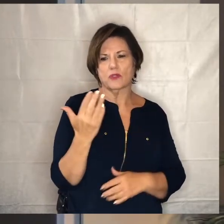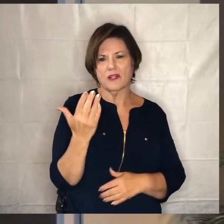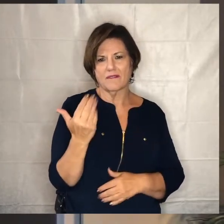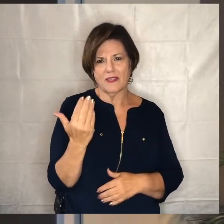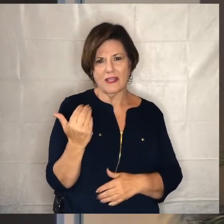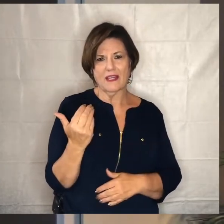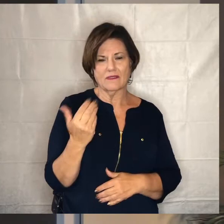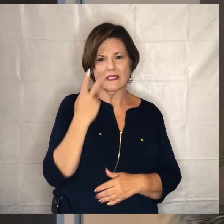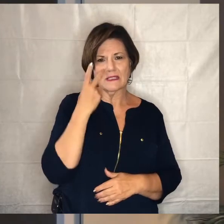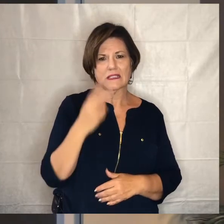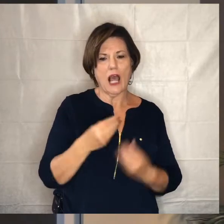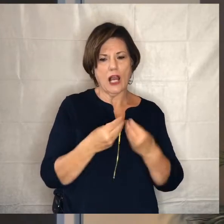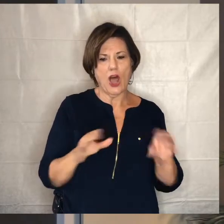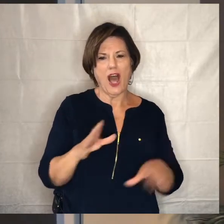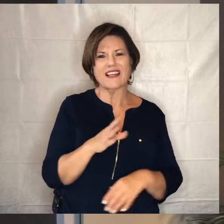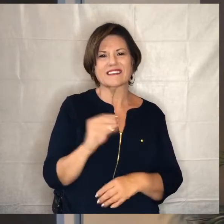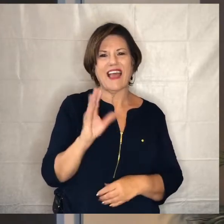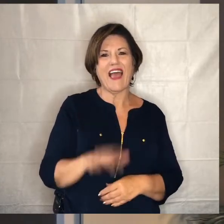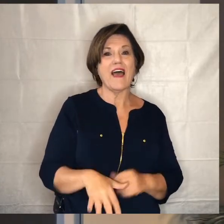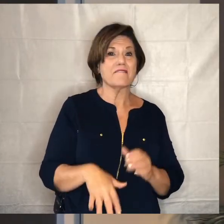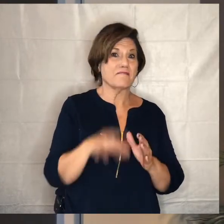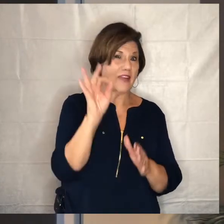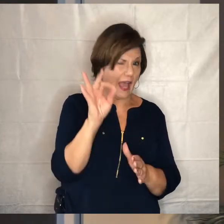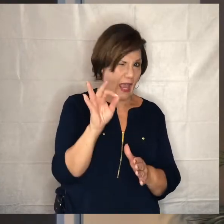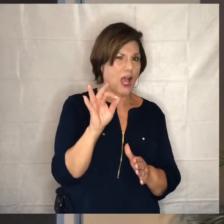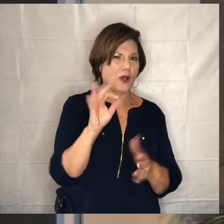at the lost and found parables this week we're in chapter 16 and we're going to